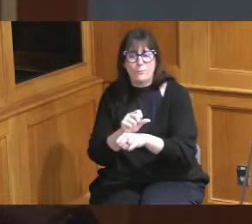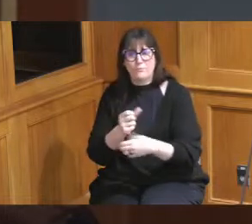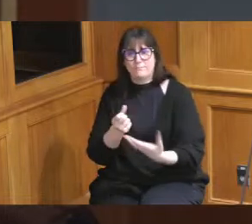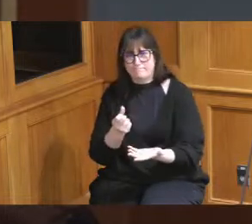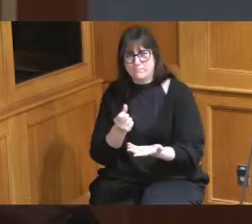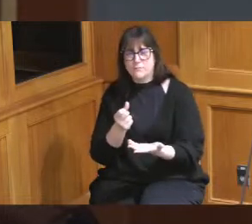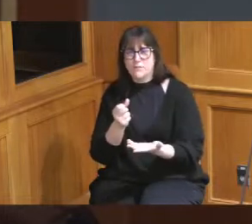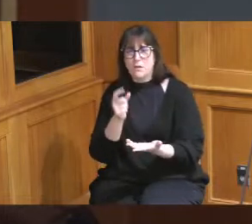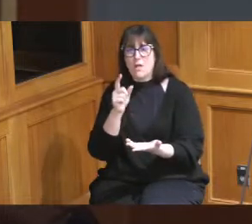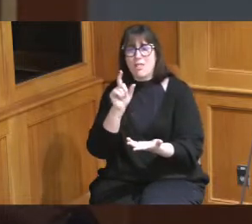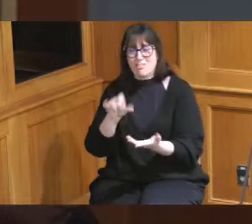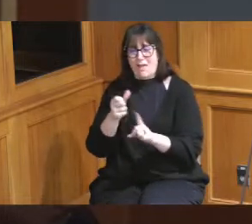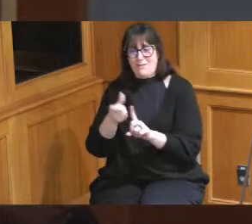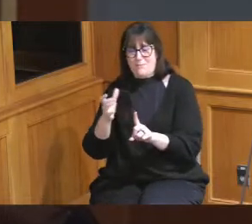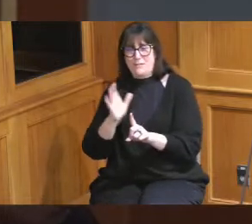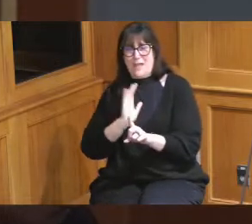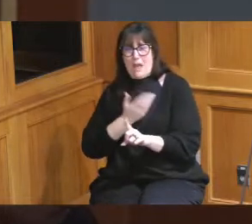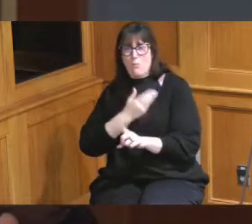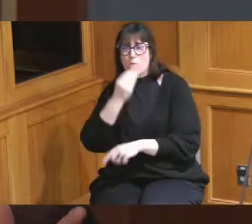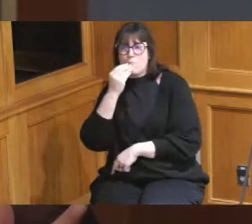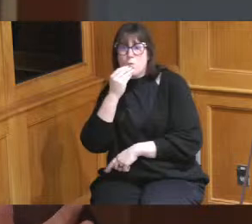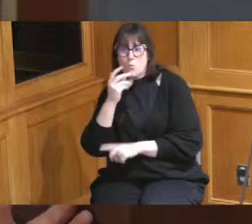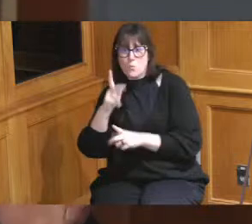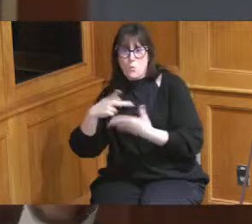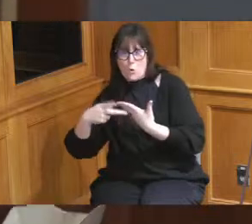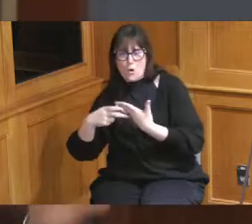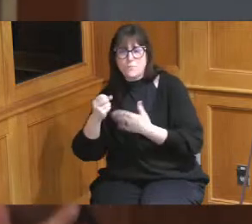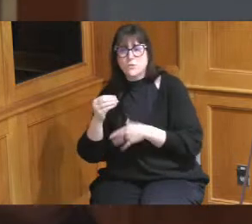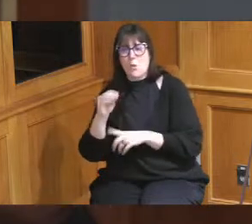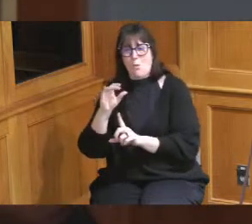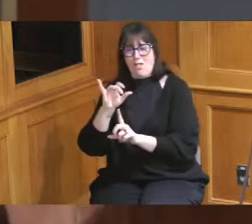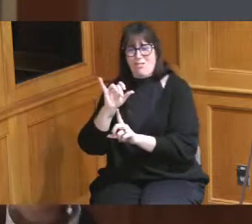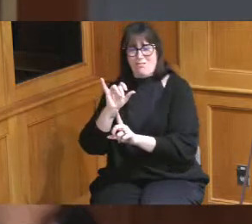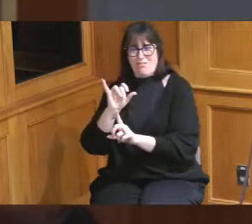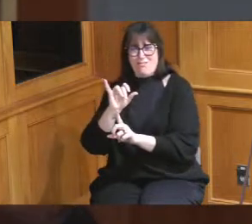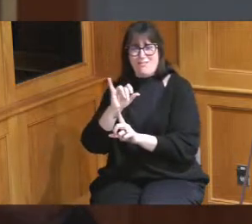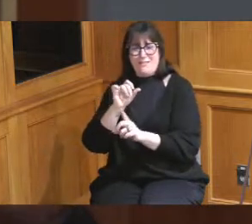food programs things like that and so that's often times from the state to JFS is coordinated through